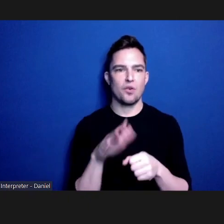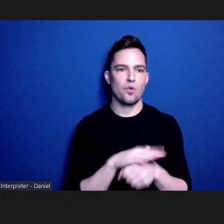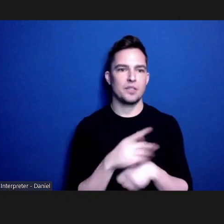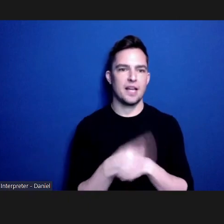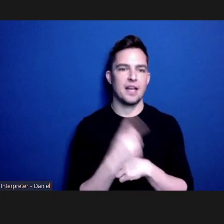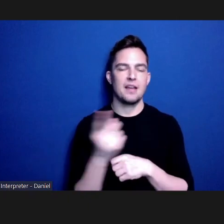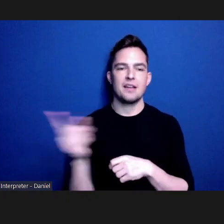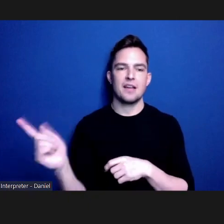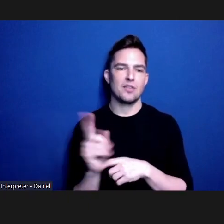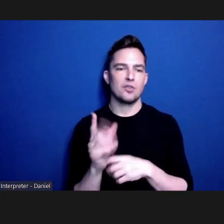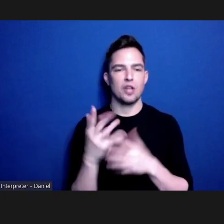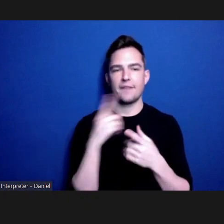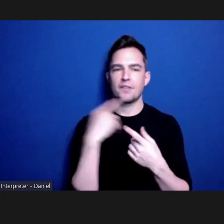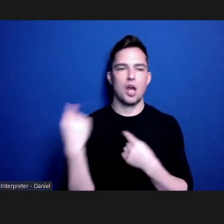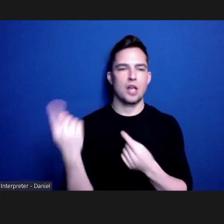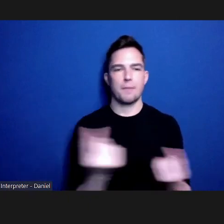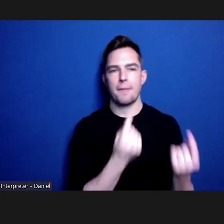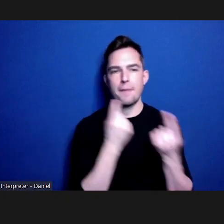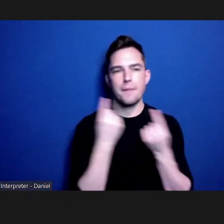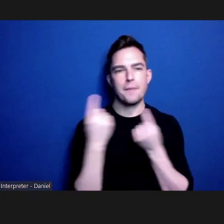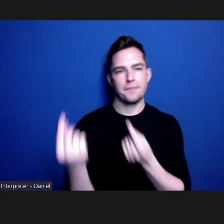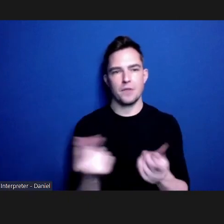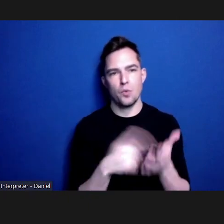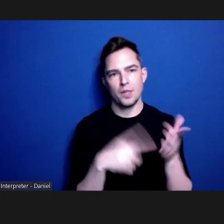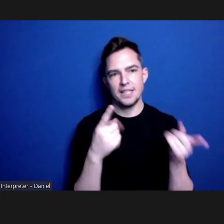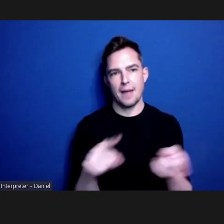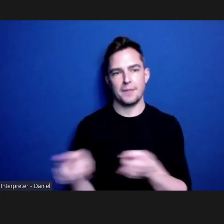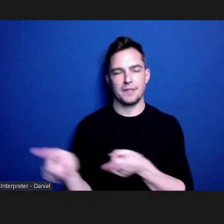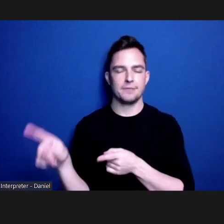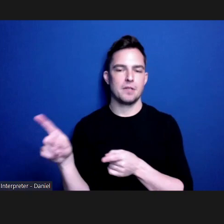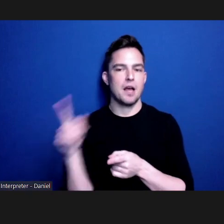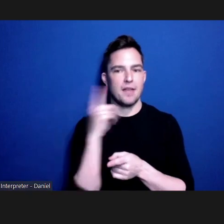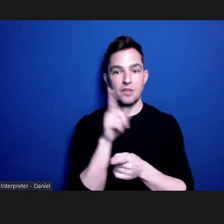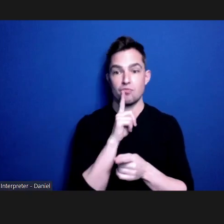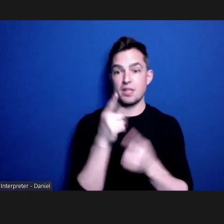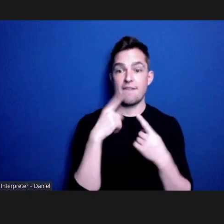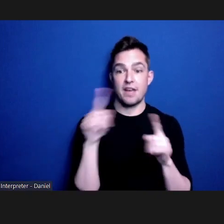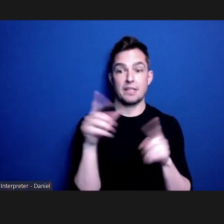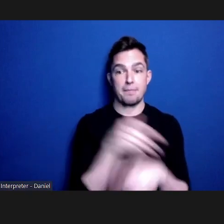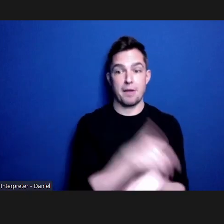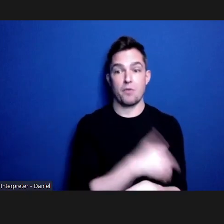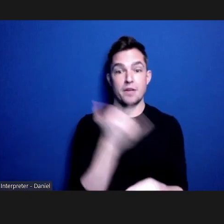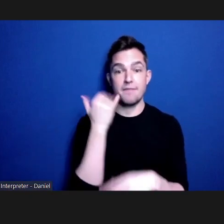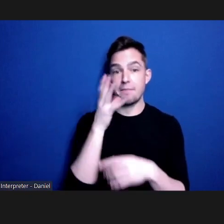happening. I think it would have been really effective and powerful of parents, for example,